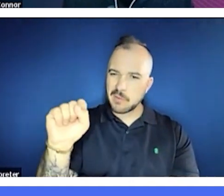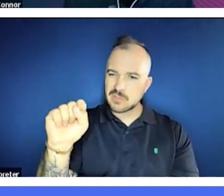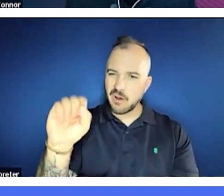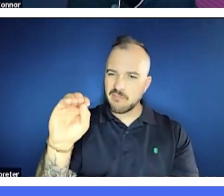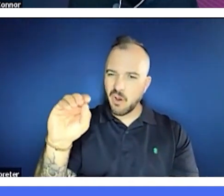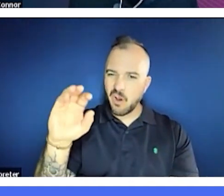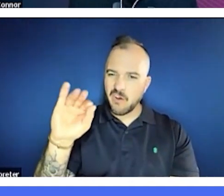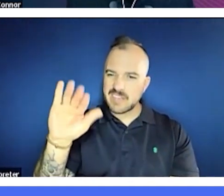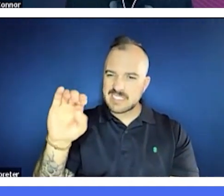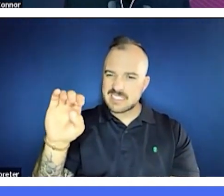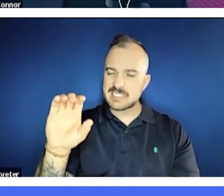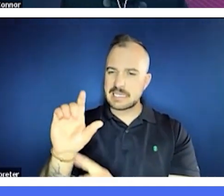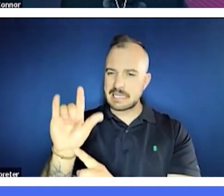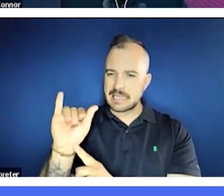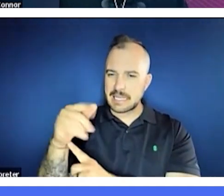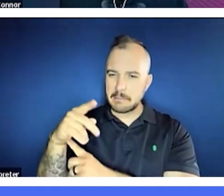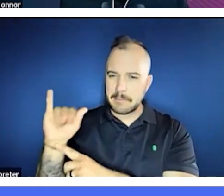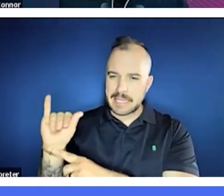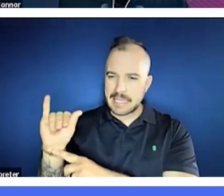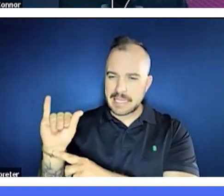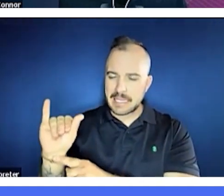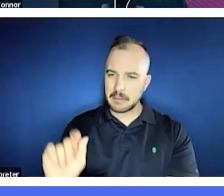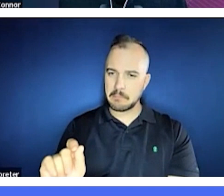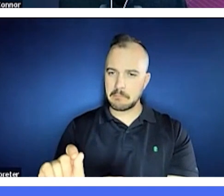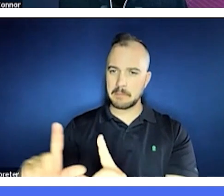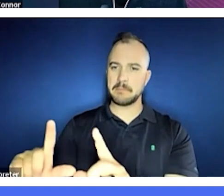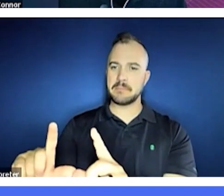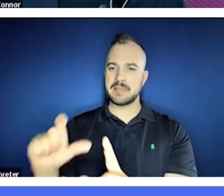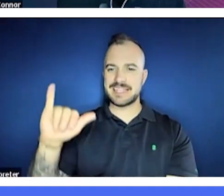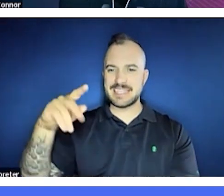Clippy was a great example of micro-learning.